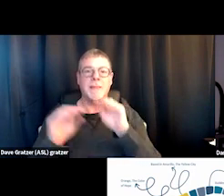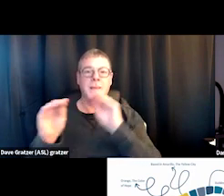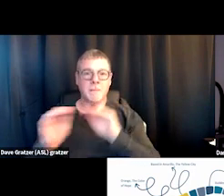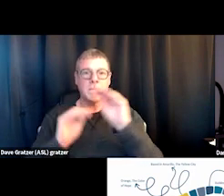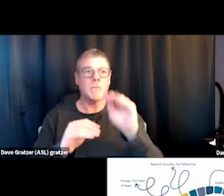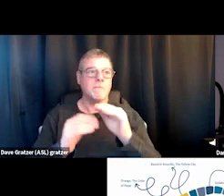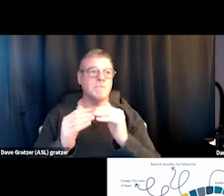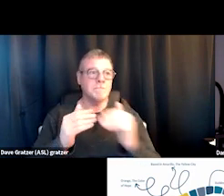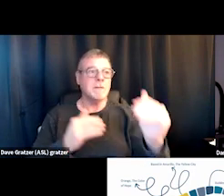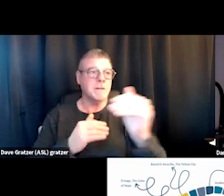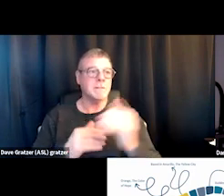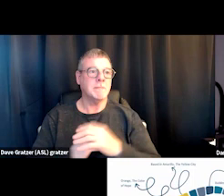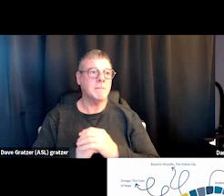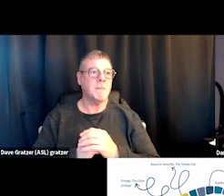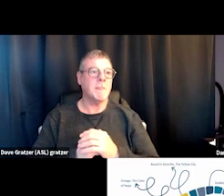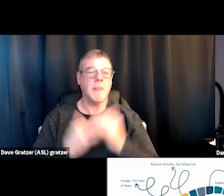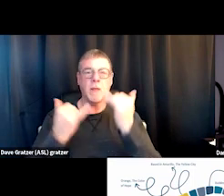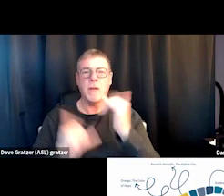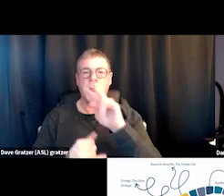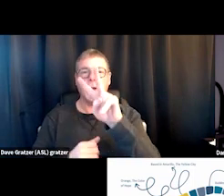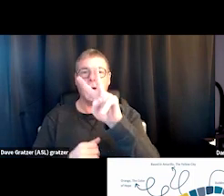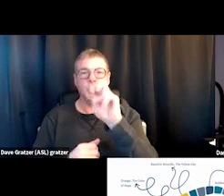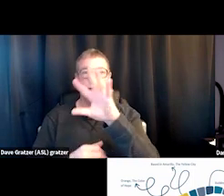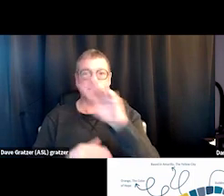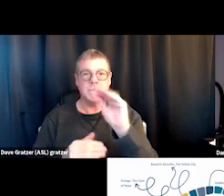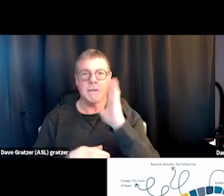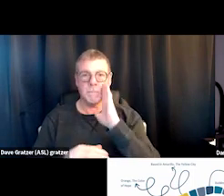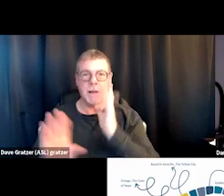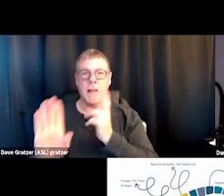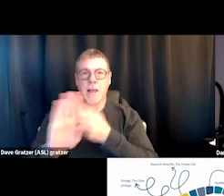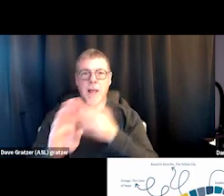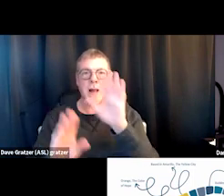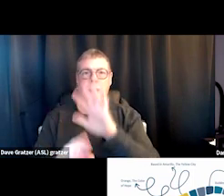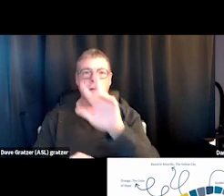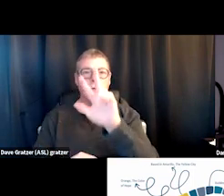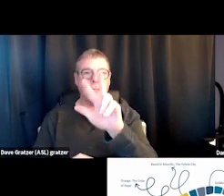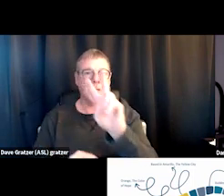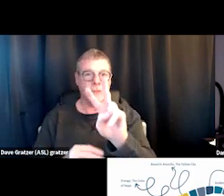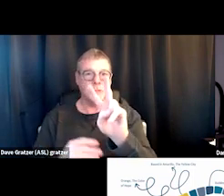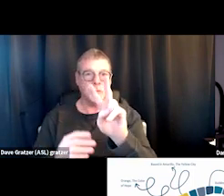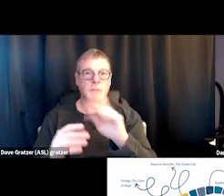So right now, we have just under 250 beds, and we're adding about another 32 beds in the next handful of months,